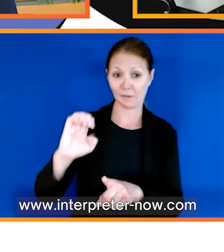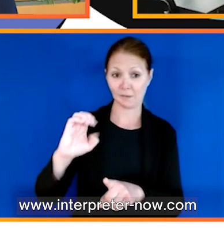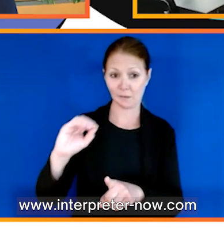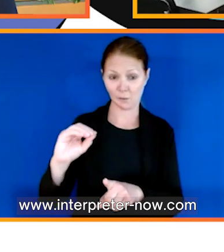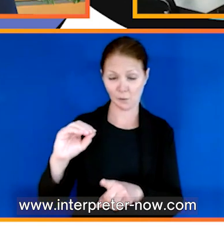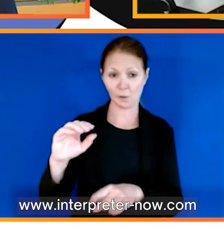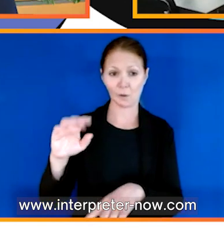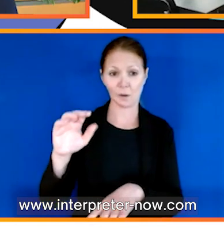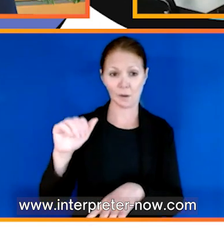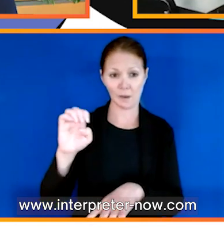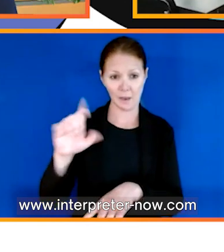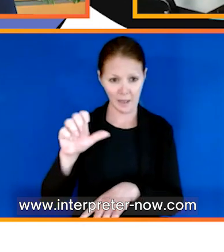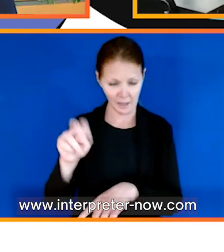there and left.